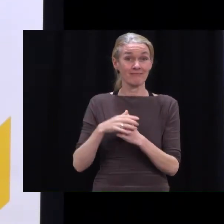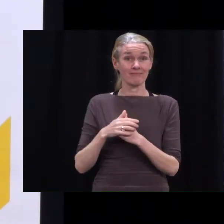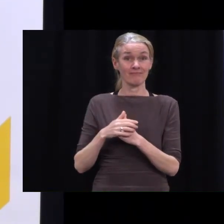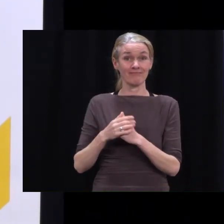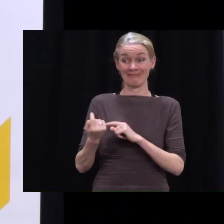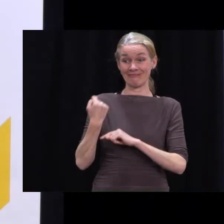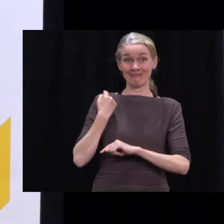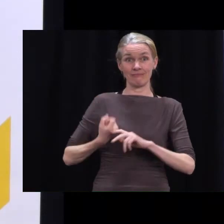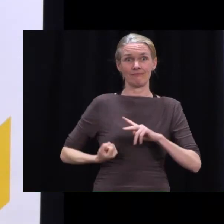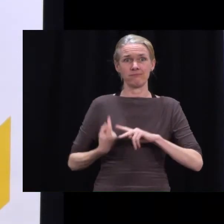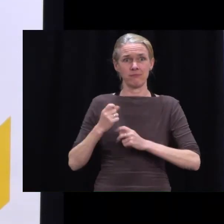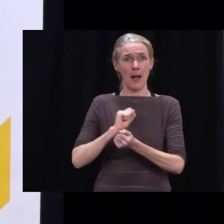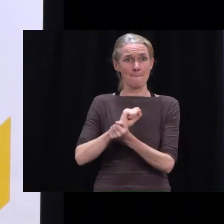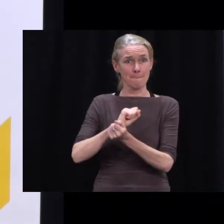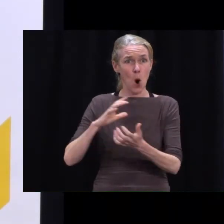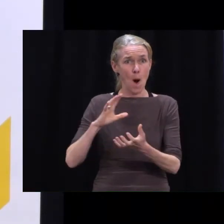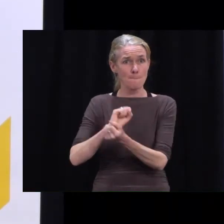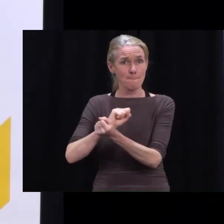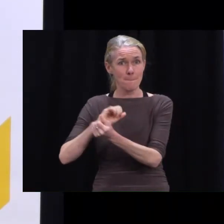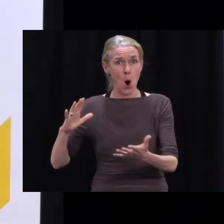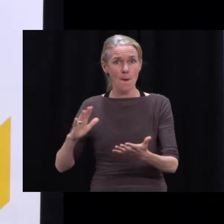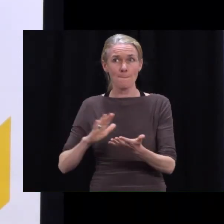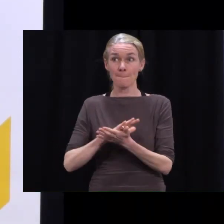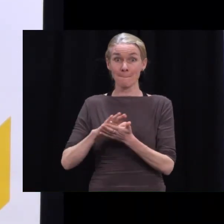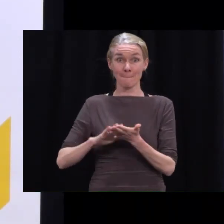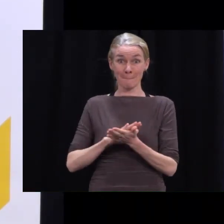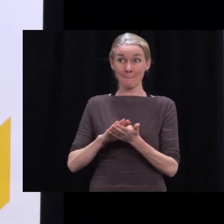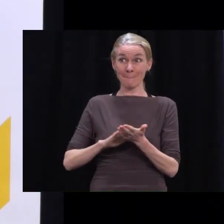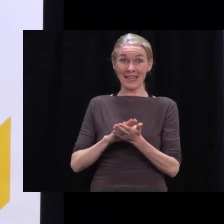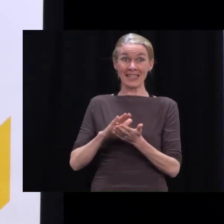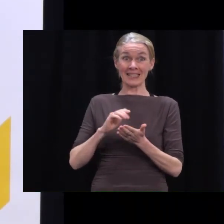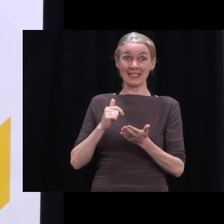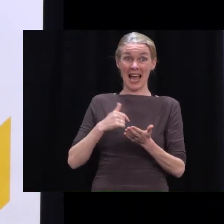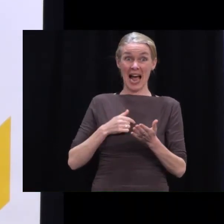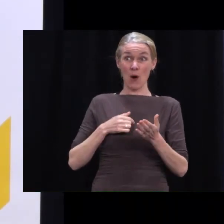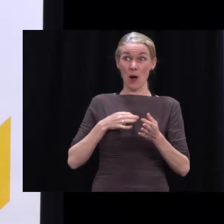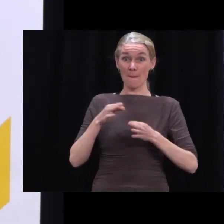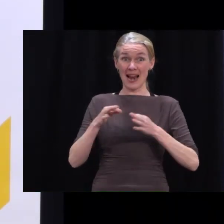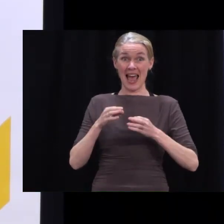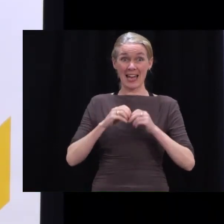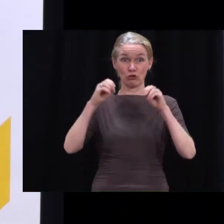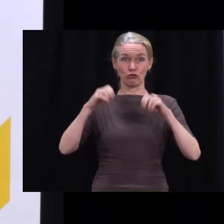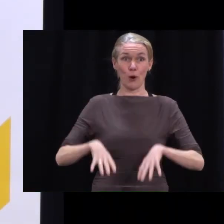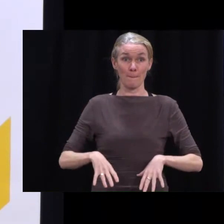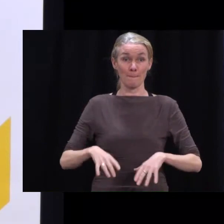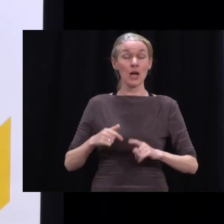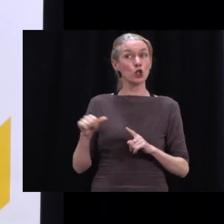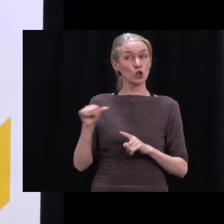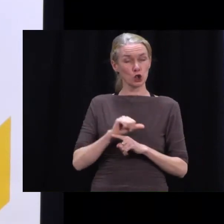who were part of evacuation efforts were in the same position. Because of the bombing, there were two extra